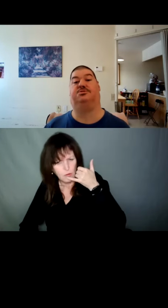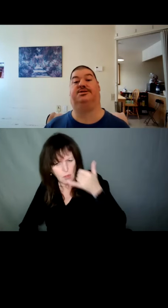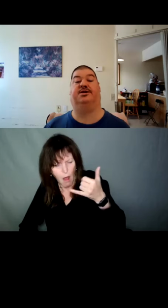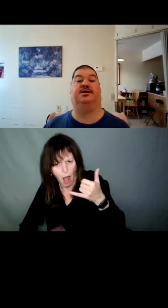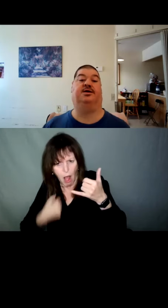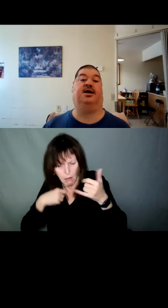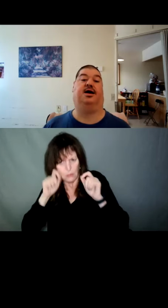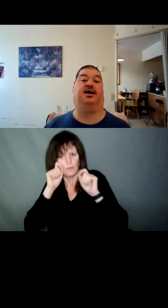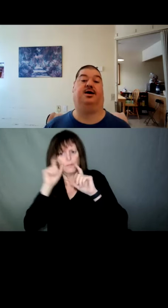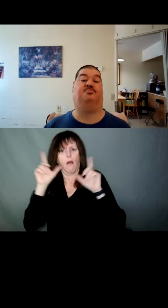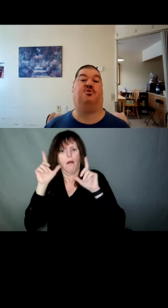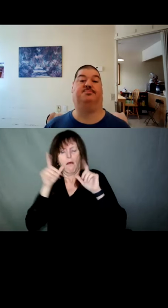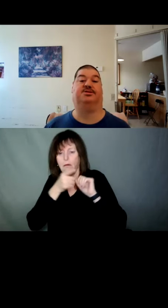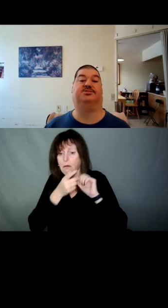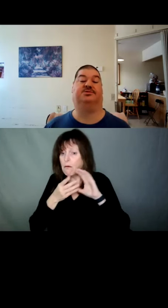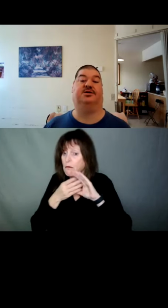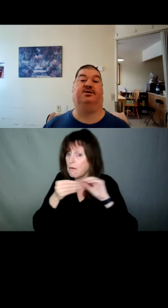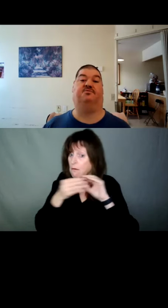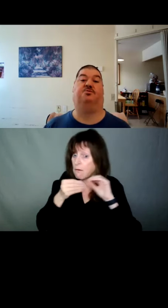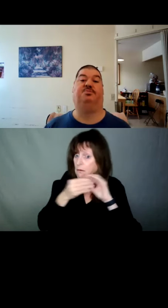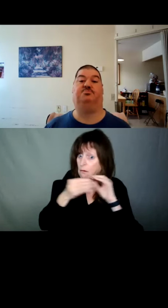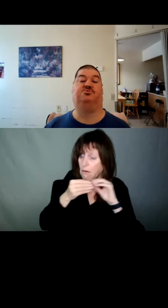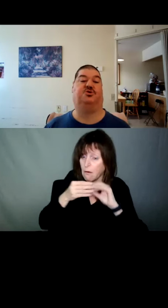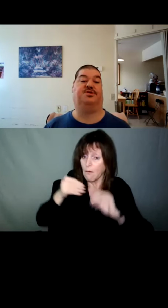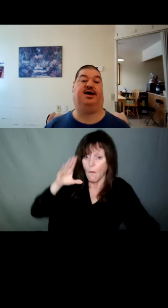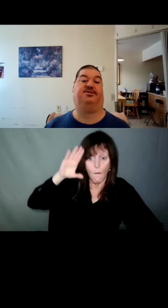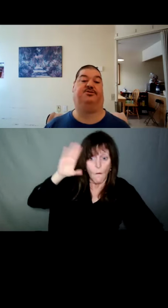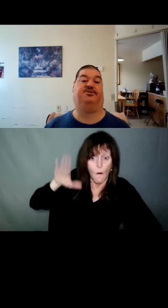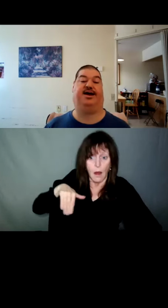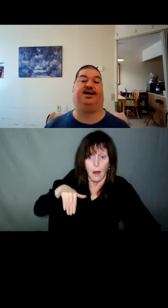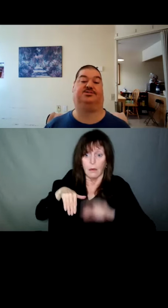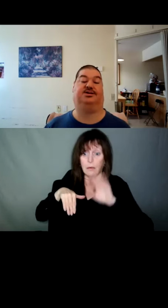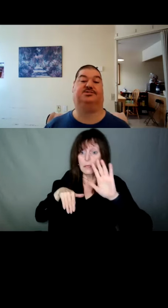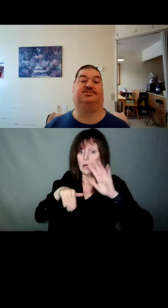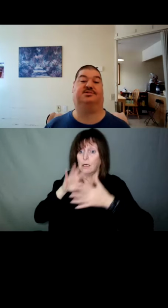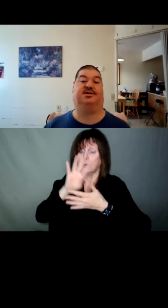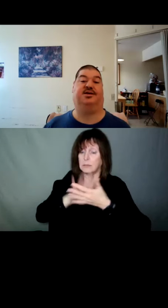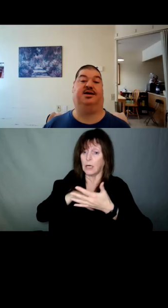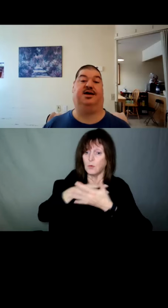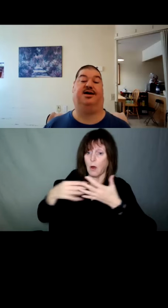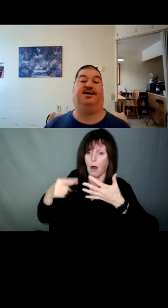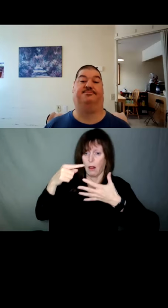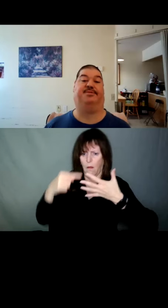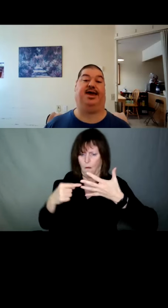for vaccine and to my surprise they told me that